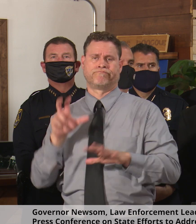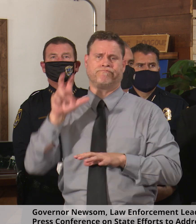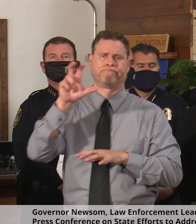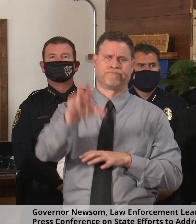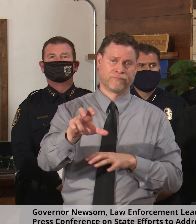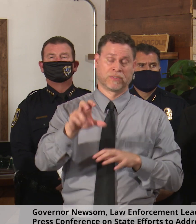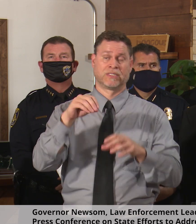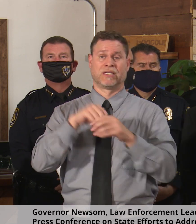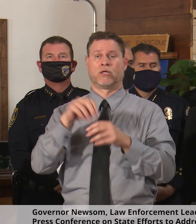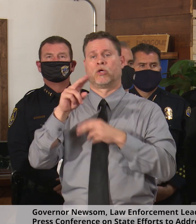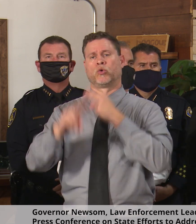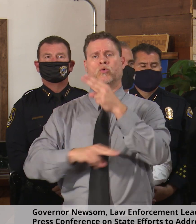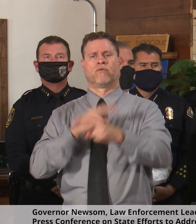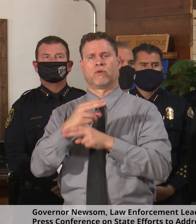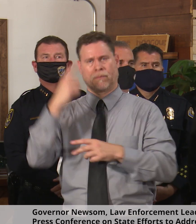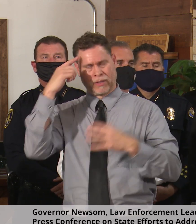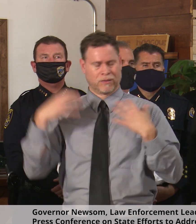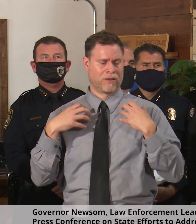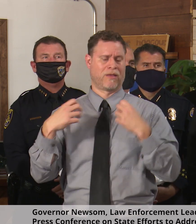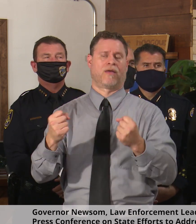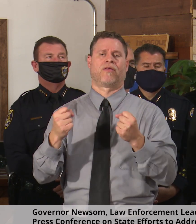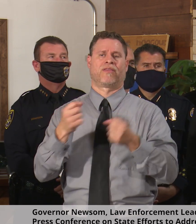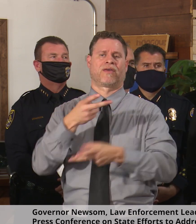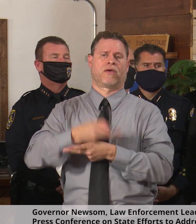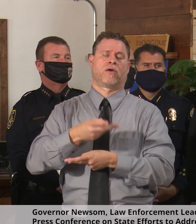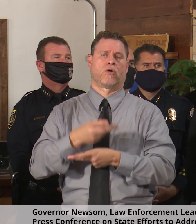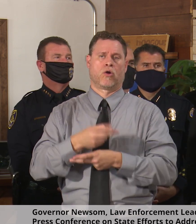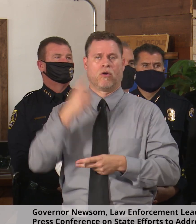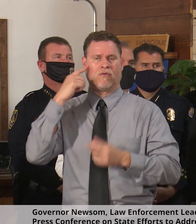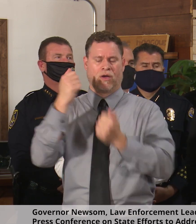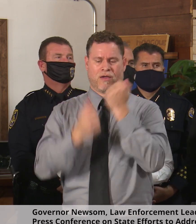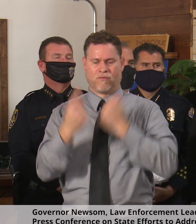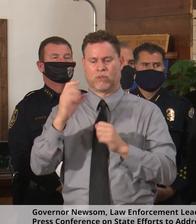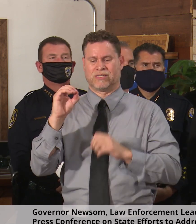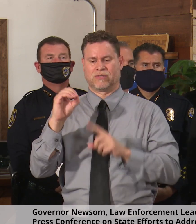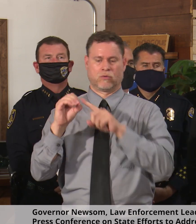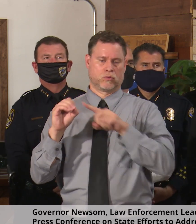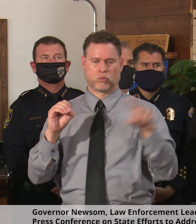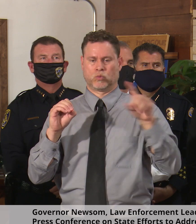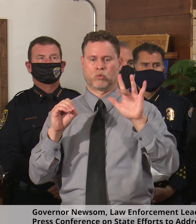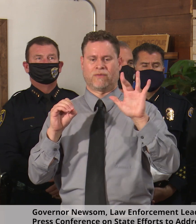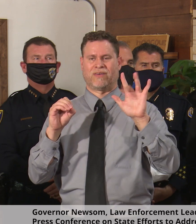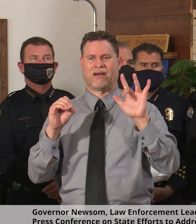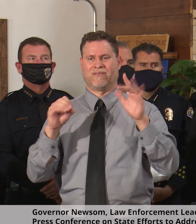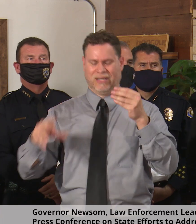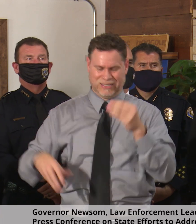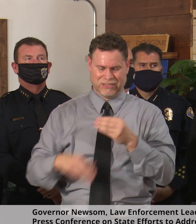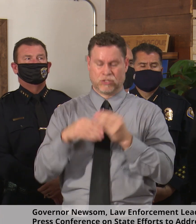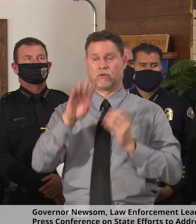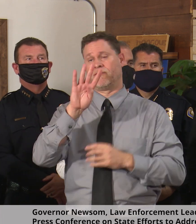universal mental health care for everyone zero to 25. That was an additional 4 billion dollar